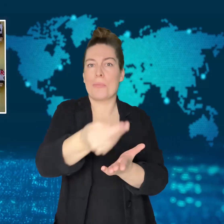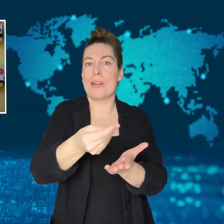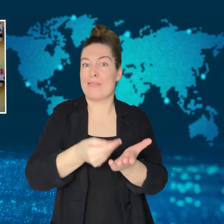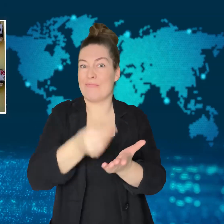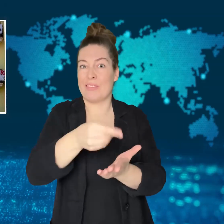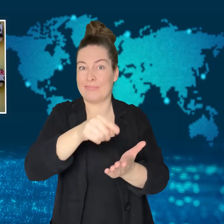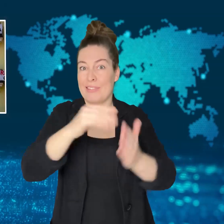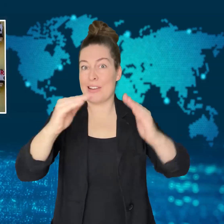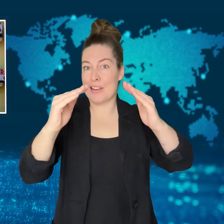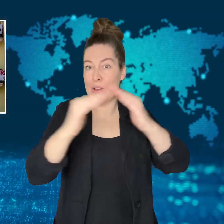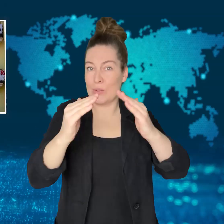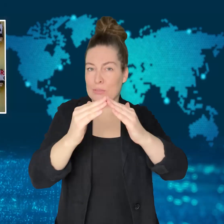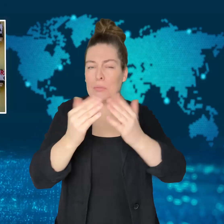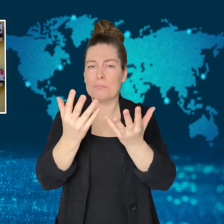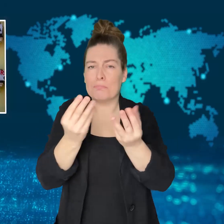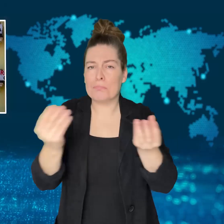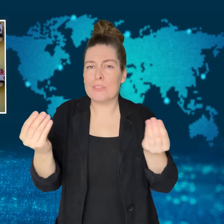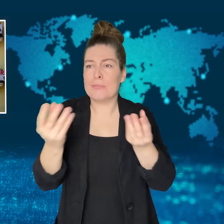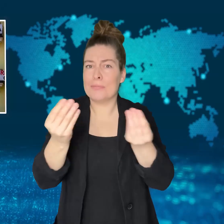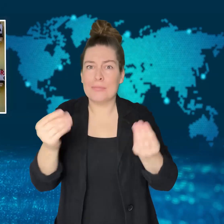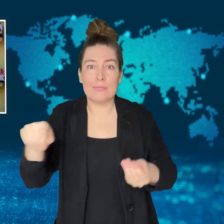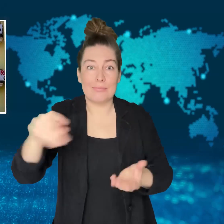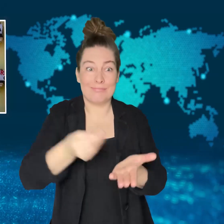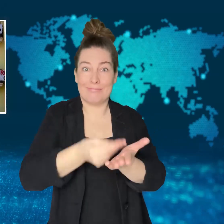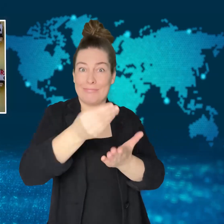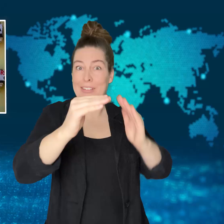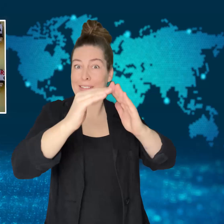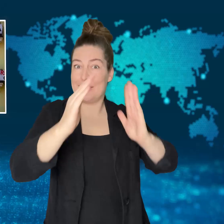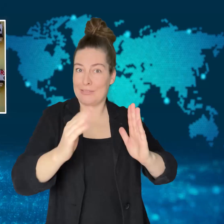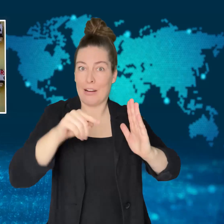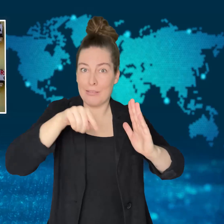They are purchasing the property to sell it